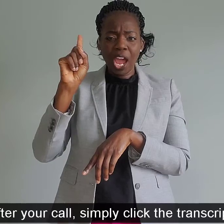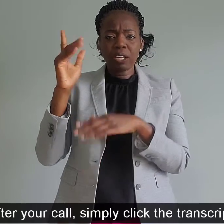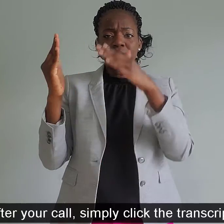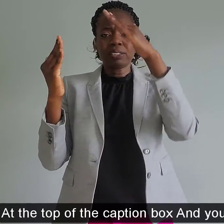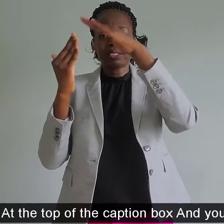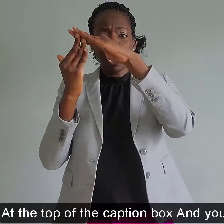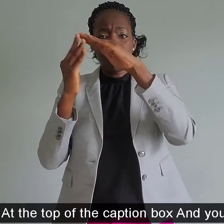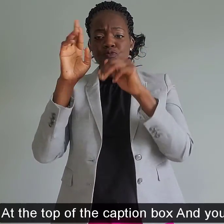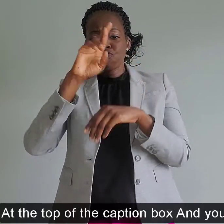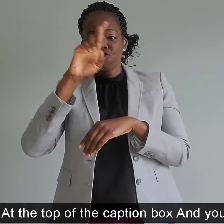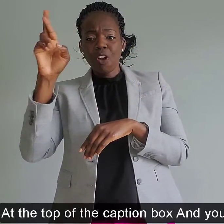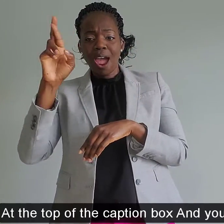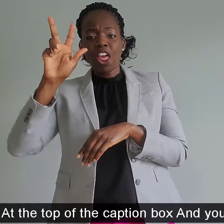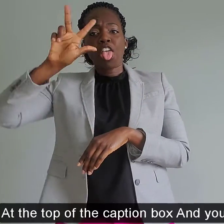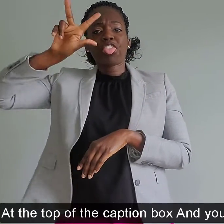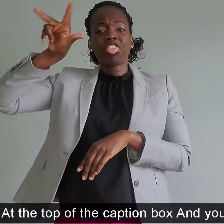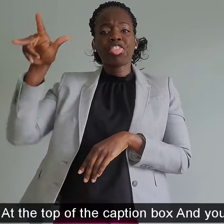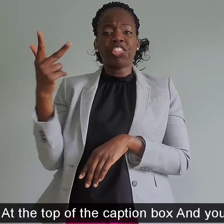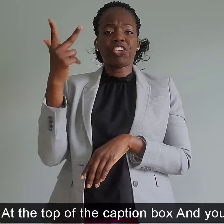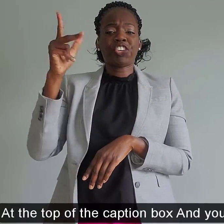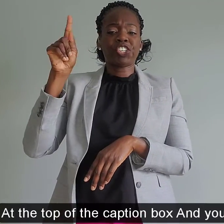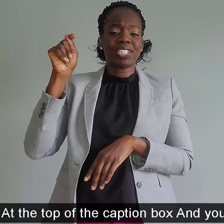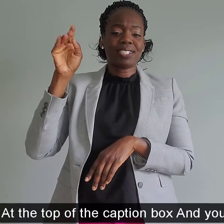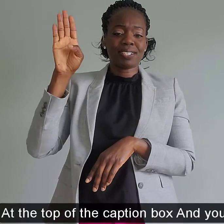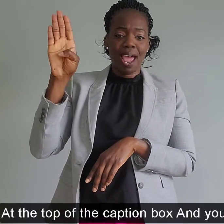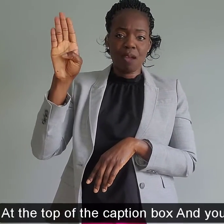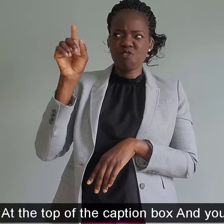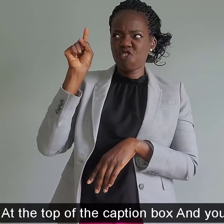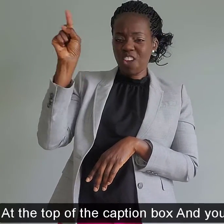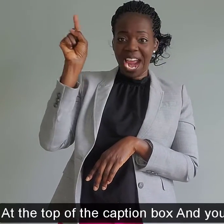At the top of the caption box And you'll see